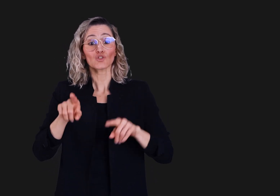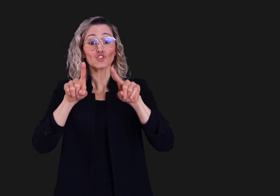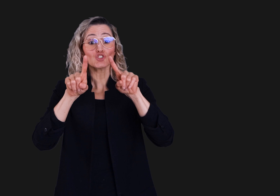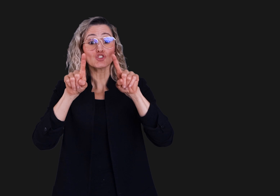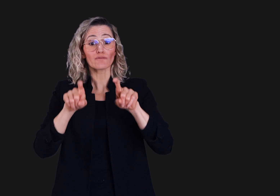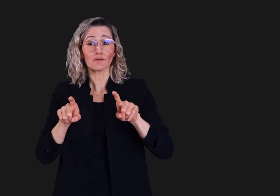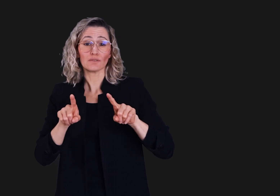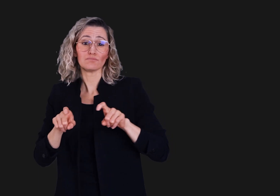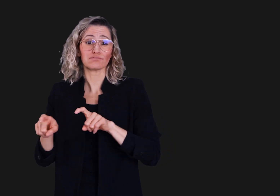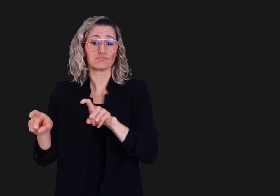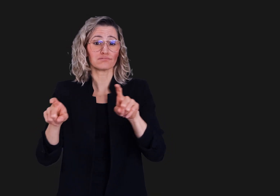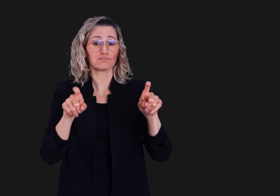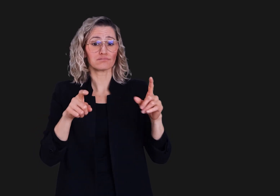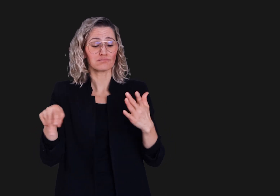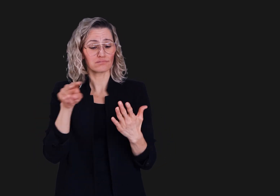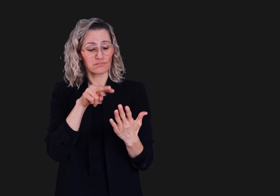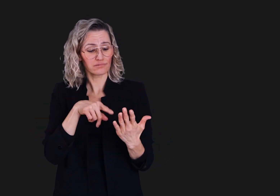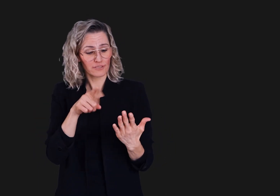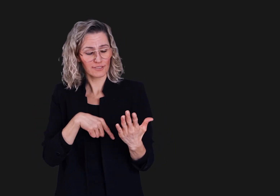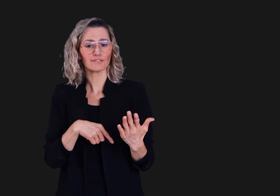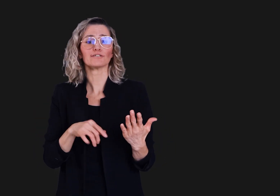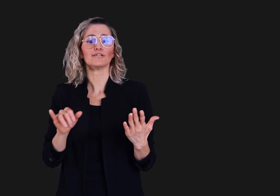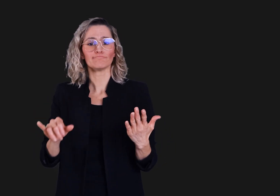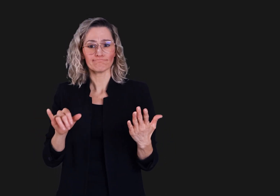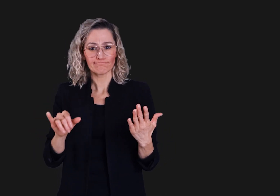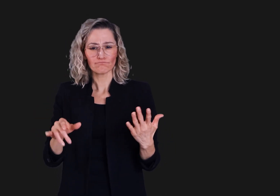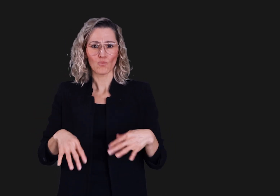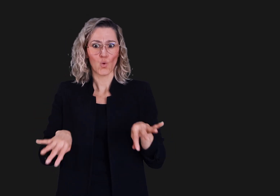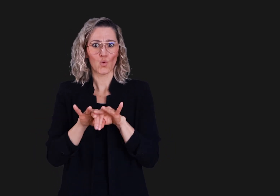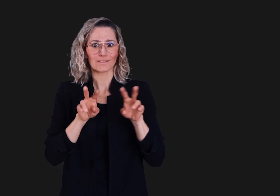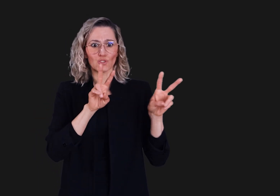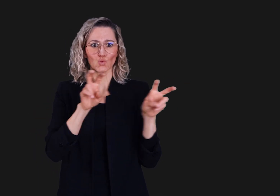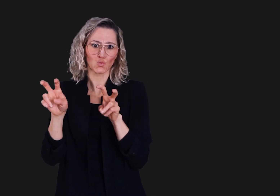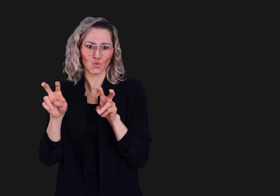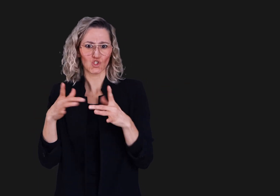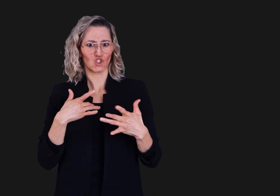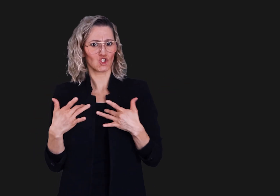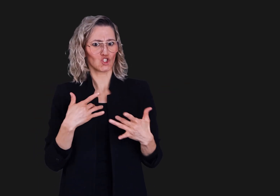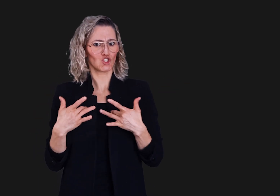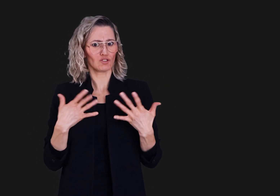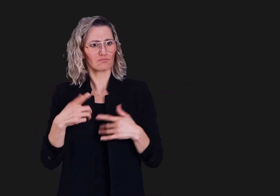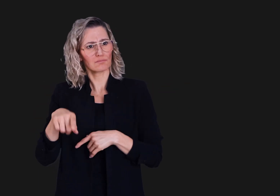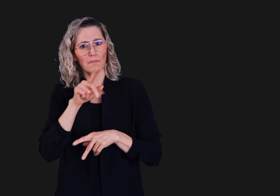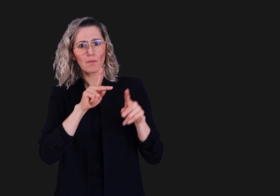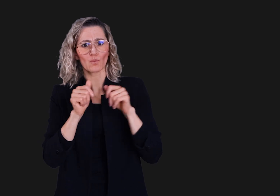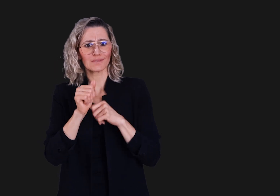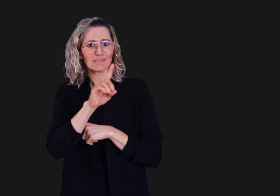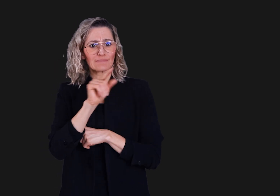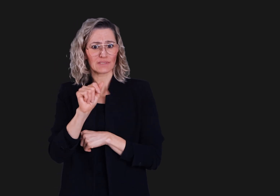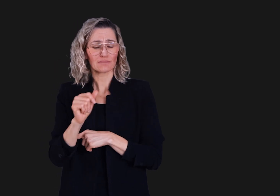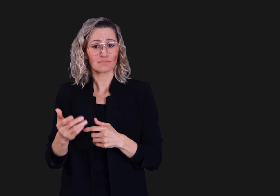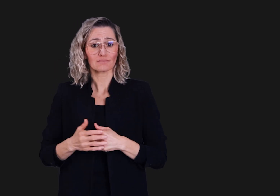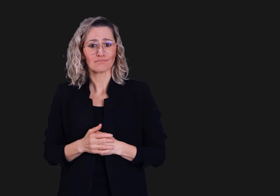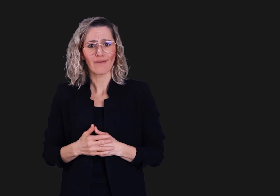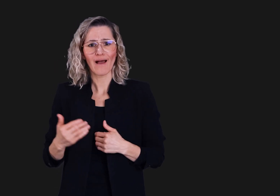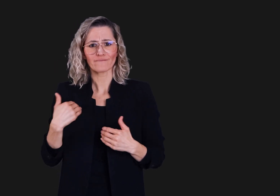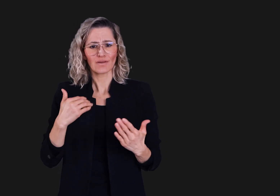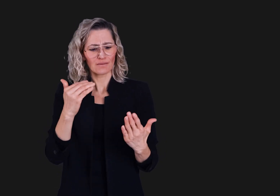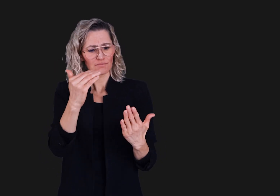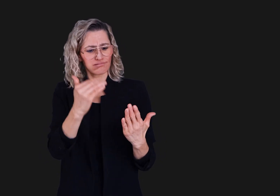The survey showed the important issues and concerns for people with disabilities.